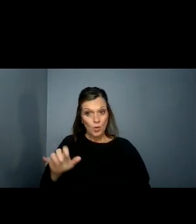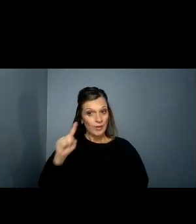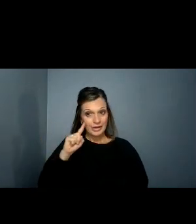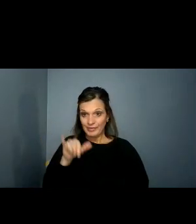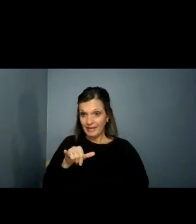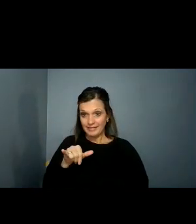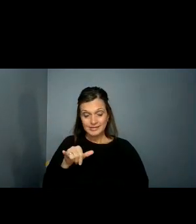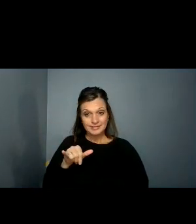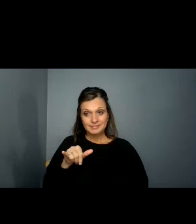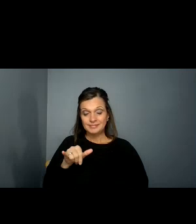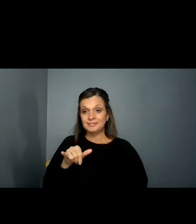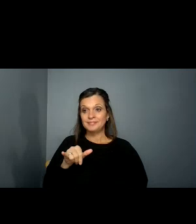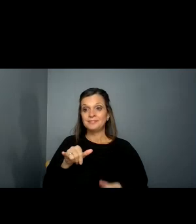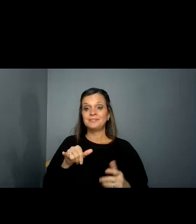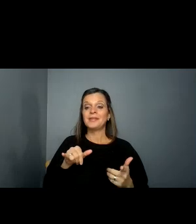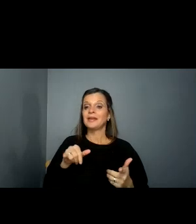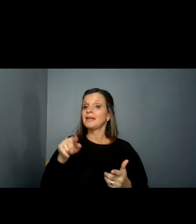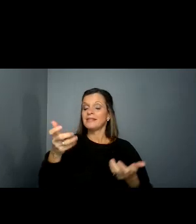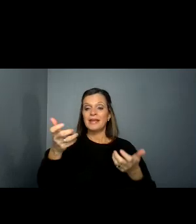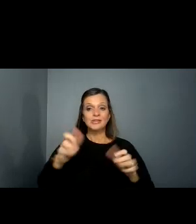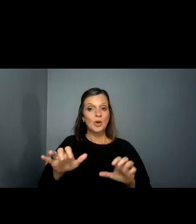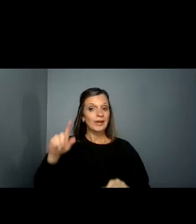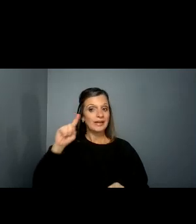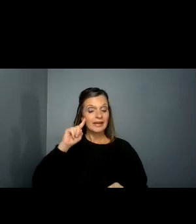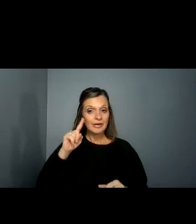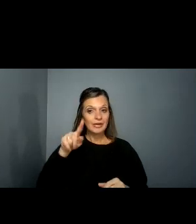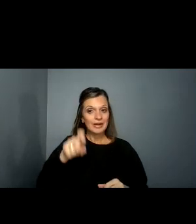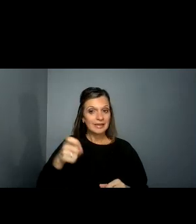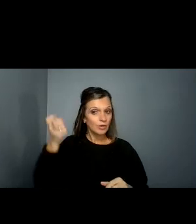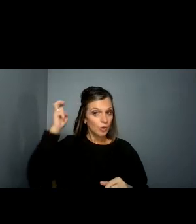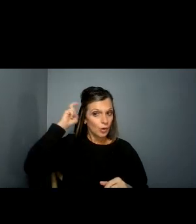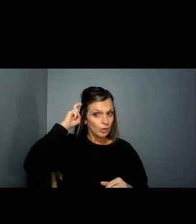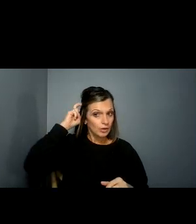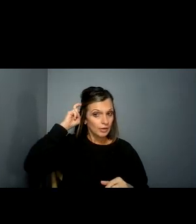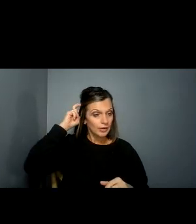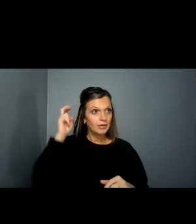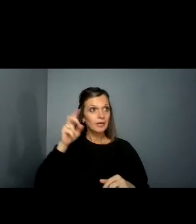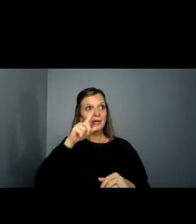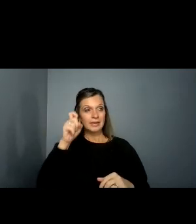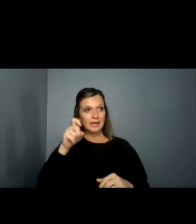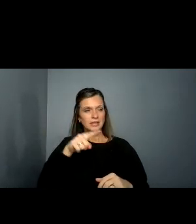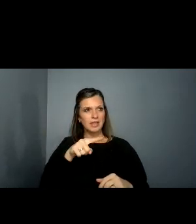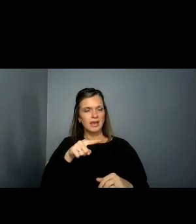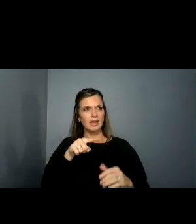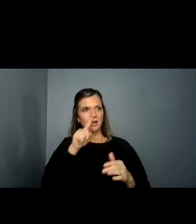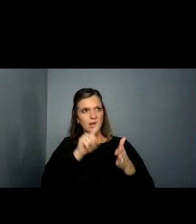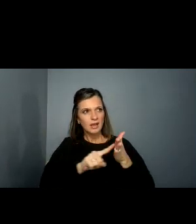can eat a cold or implant more often than not 'cause they 'cause when they start finding out, they realize it's a pretty big deal. But sometimes you just can go.